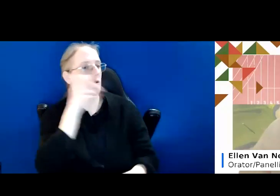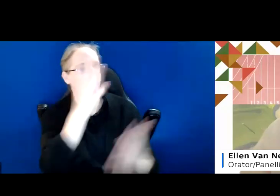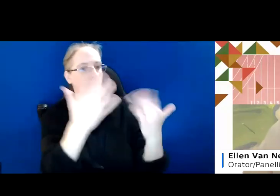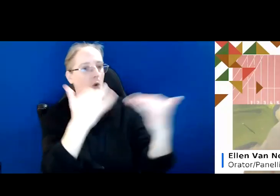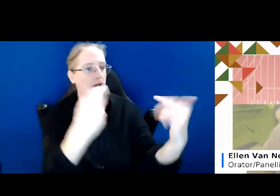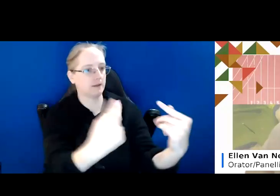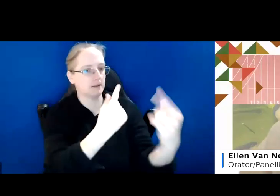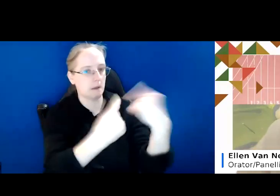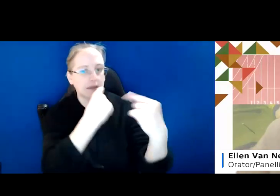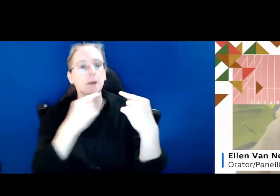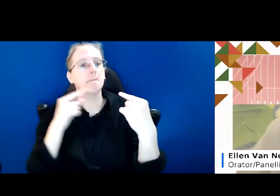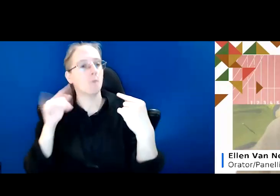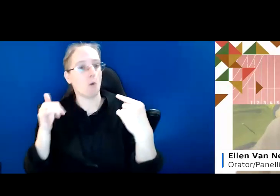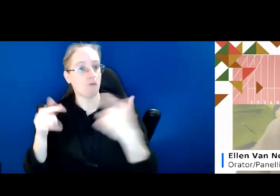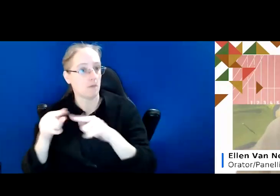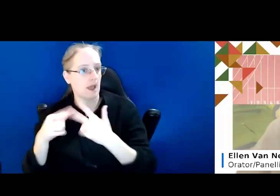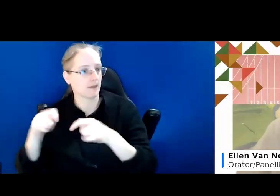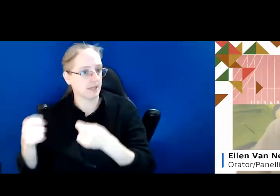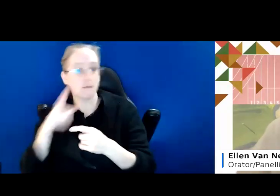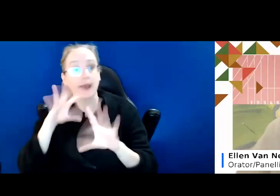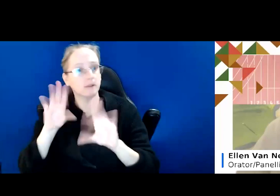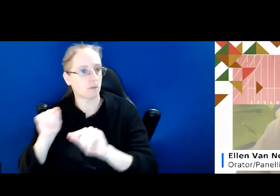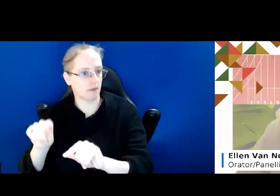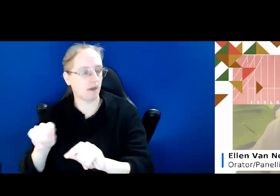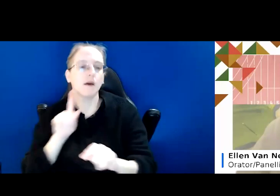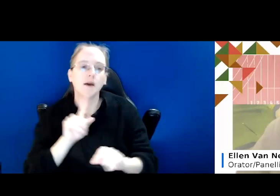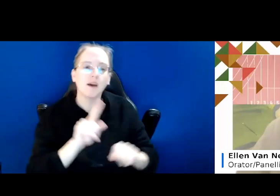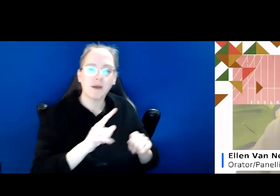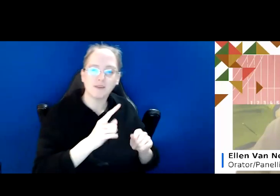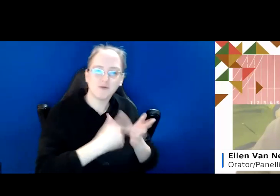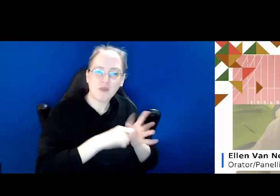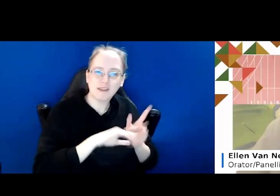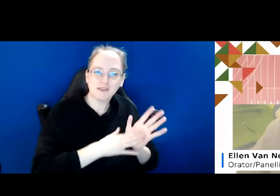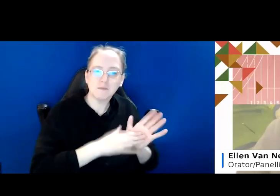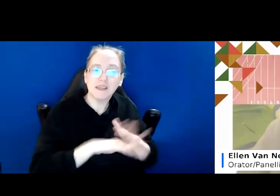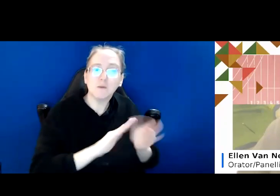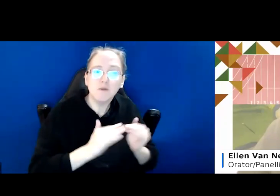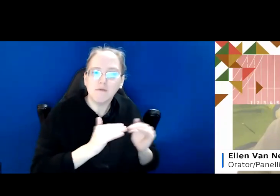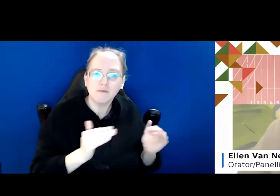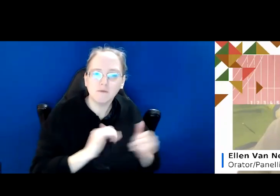largely unchecked.